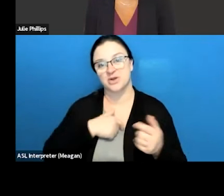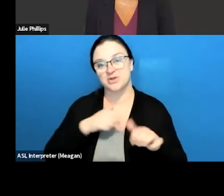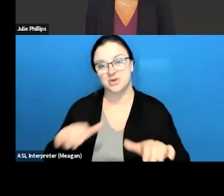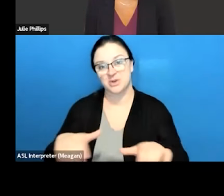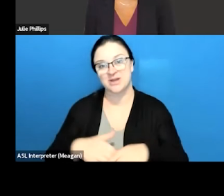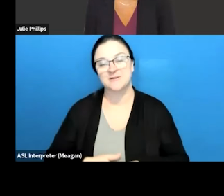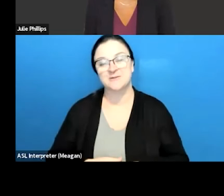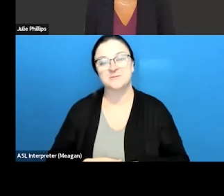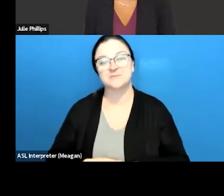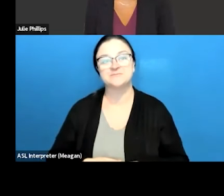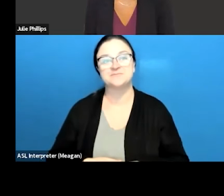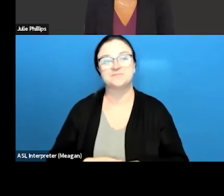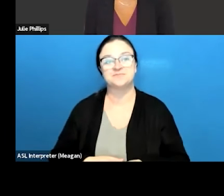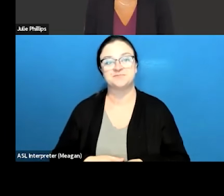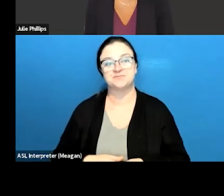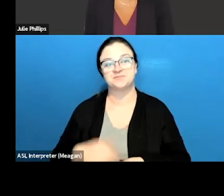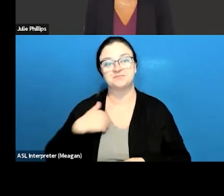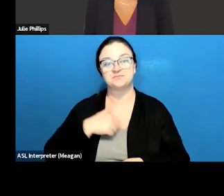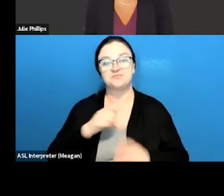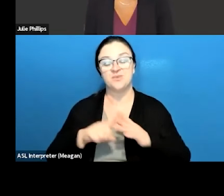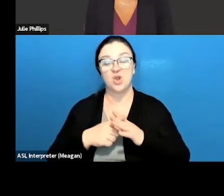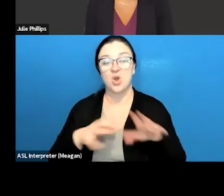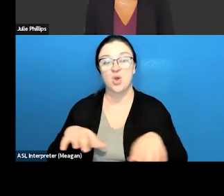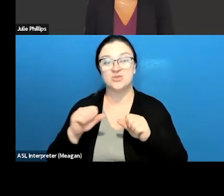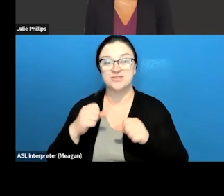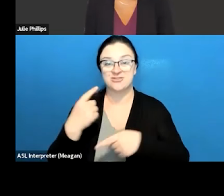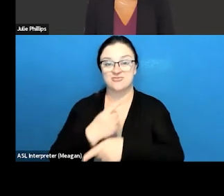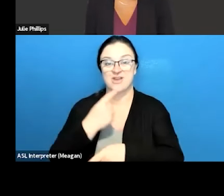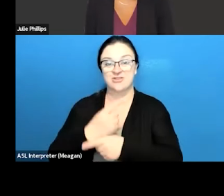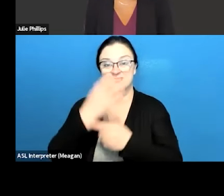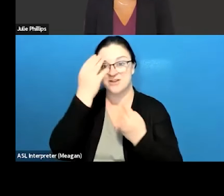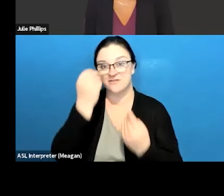We have started hosting regular informational sessions,